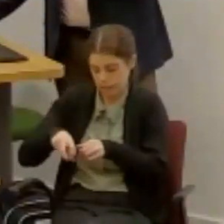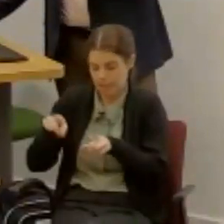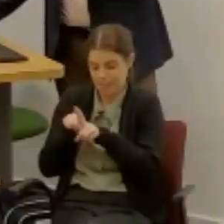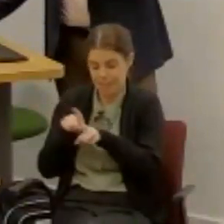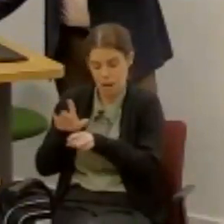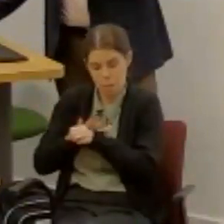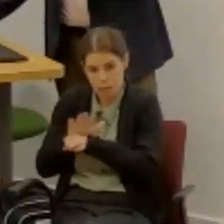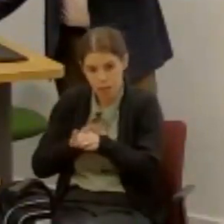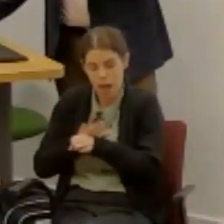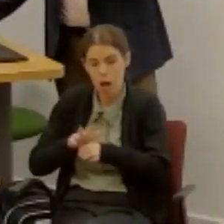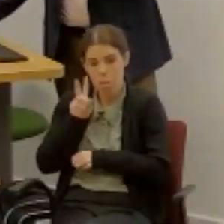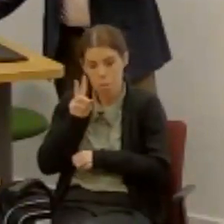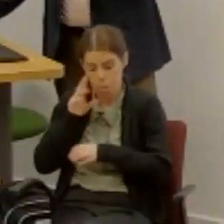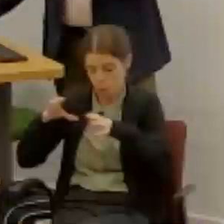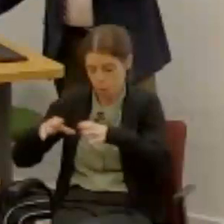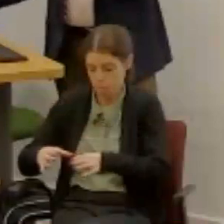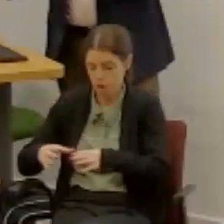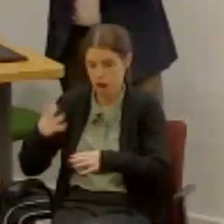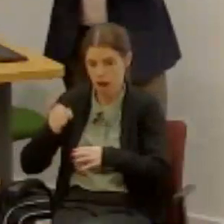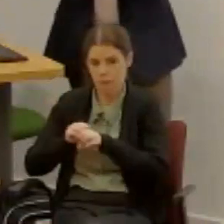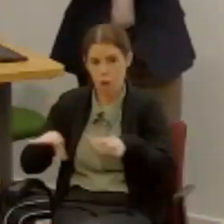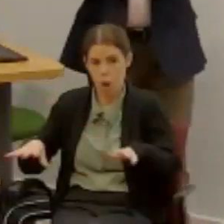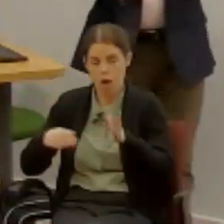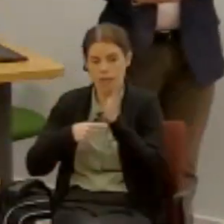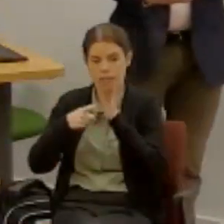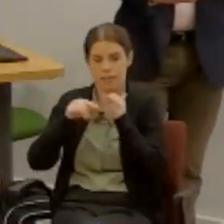But if you look at the brain he's lost a lot of tissue, so that brain has actually as we